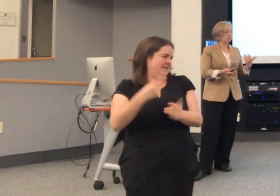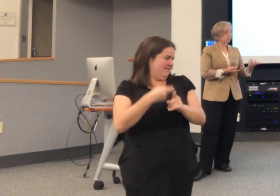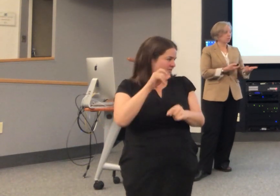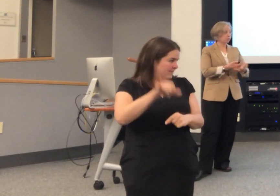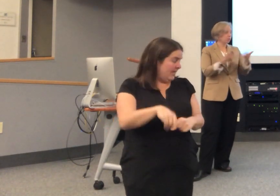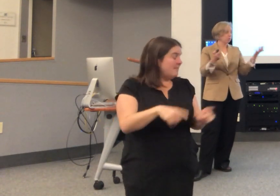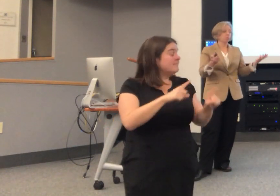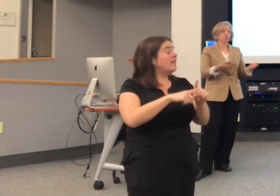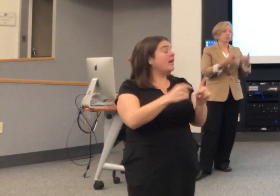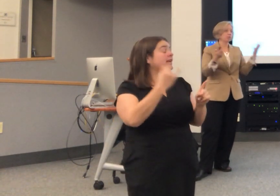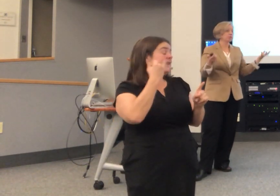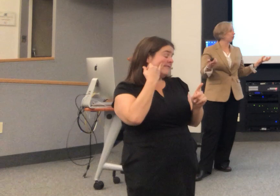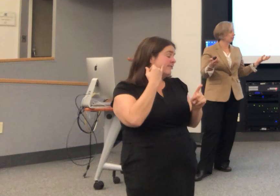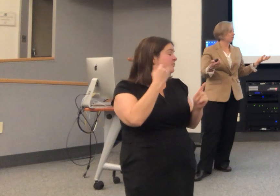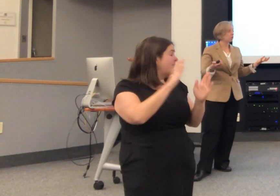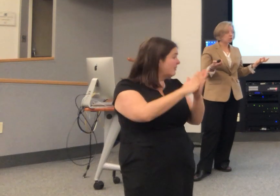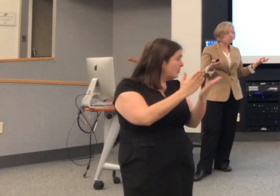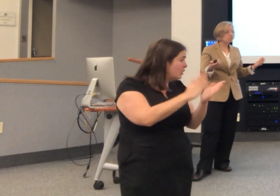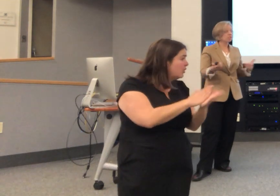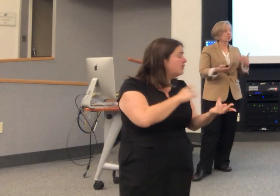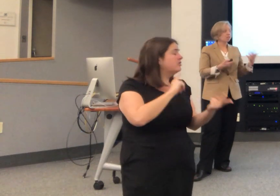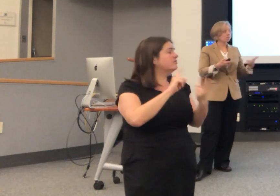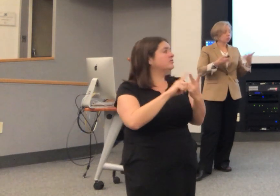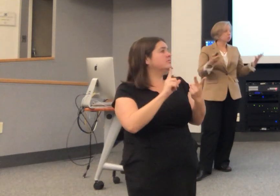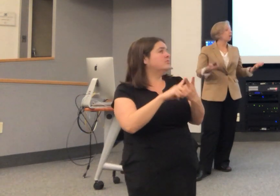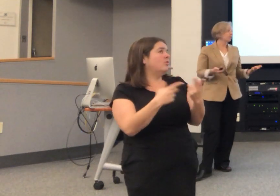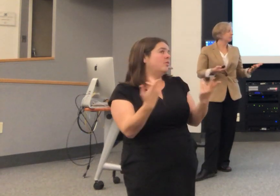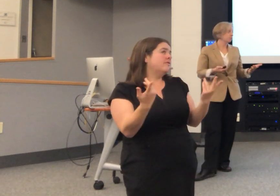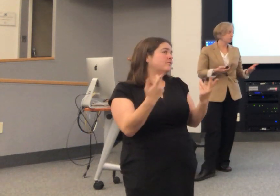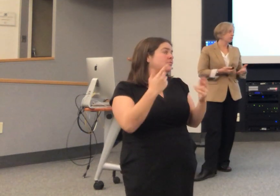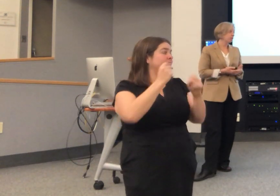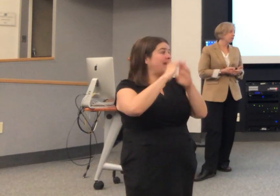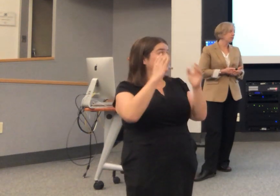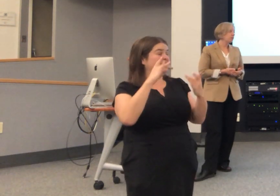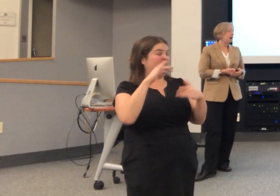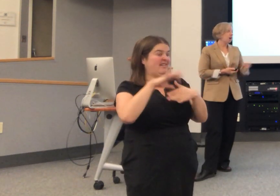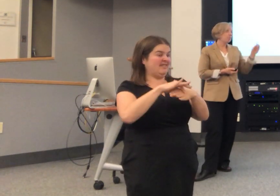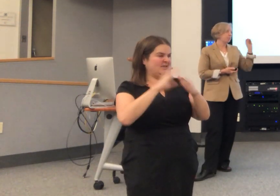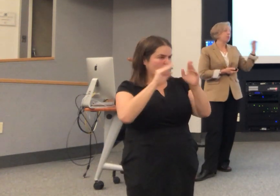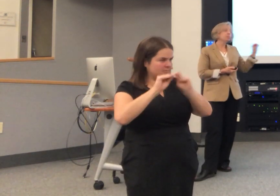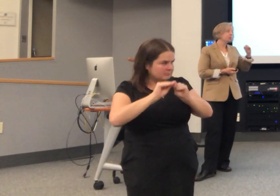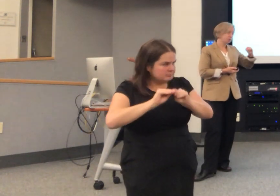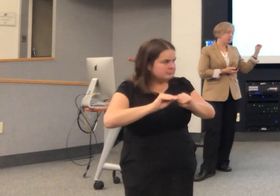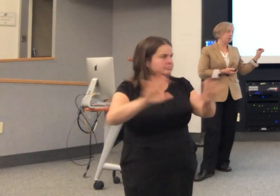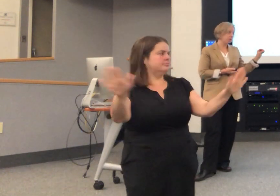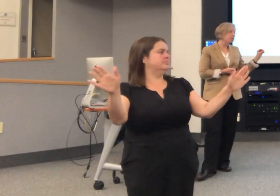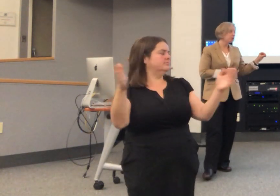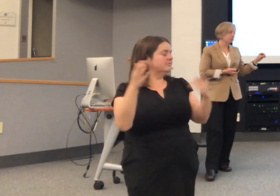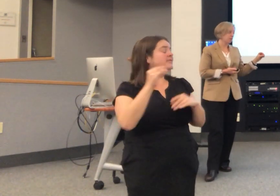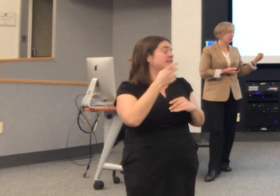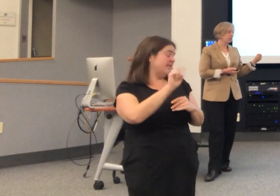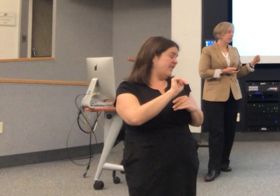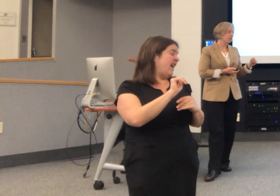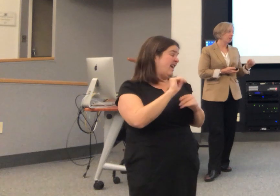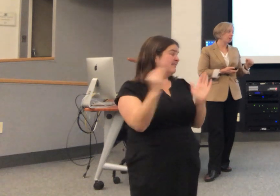if it's going to be put an online course, it's gonna be widely distributed, I'd say minimally put the copyright notice on it.